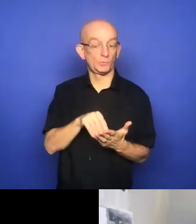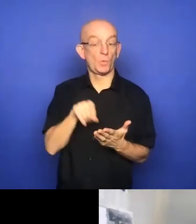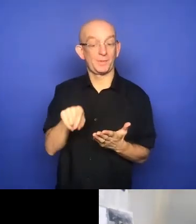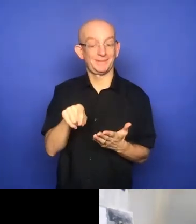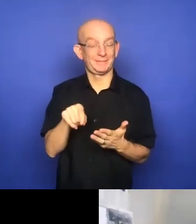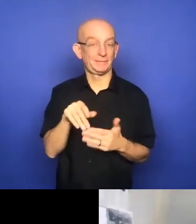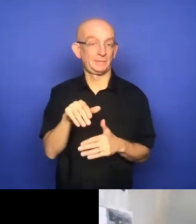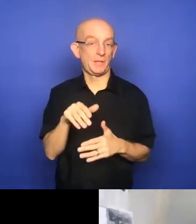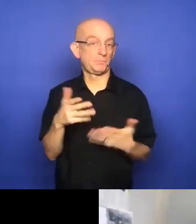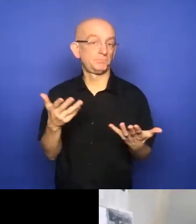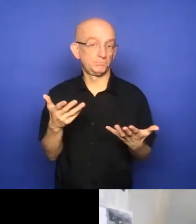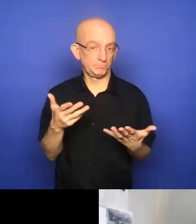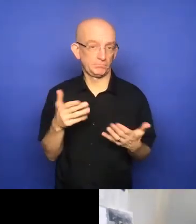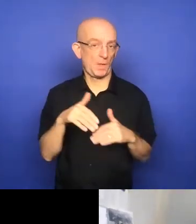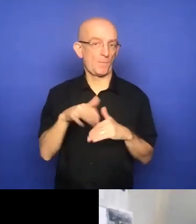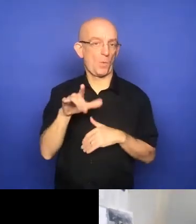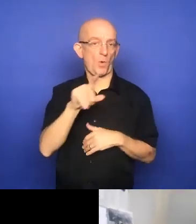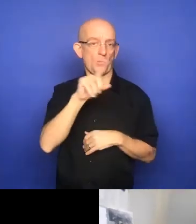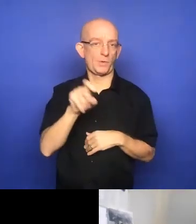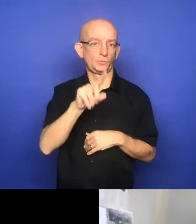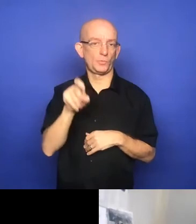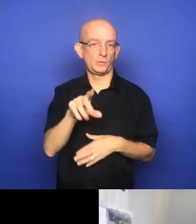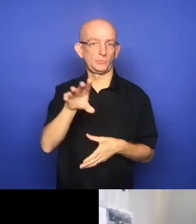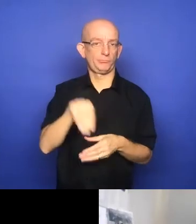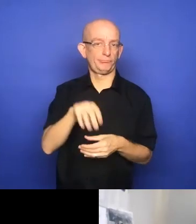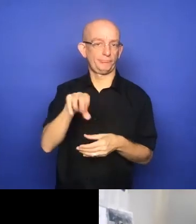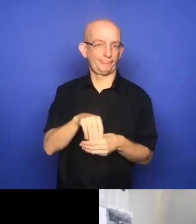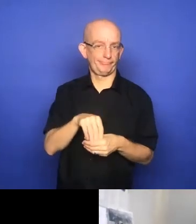then we will go into